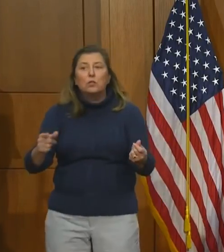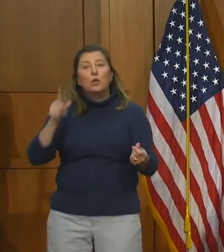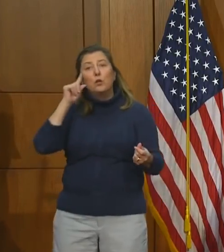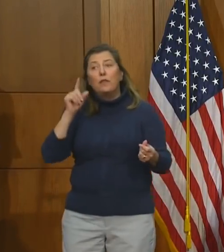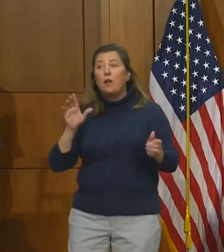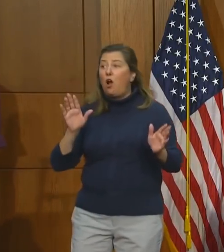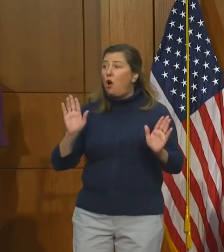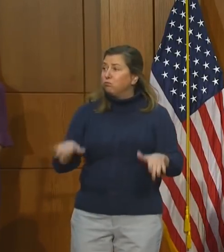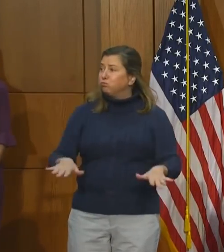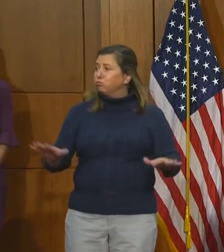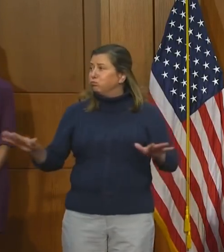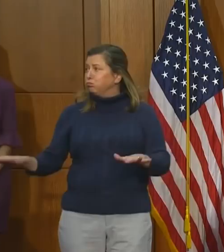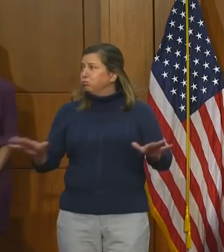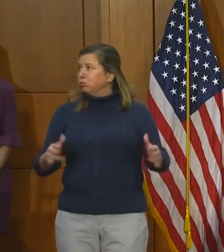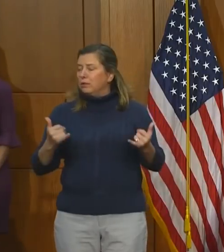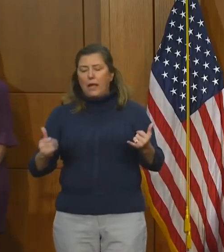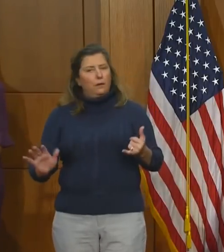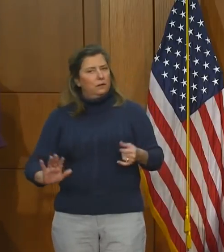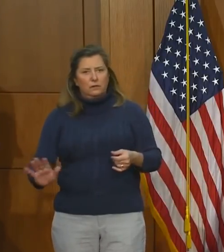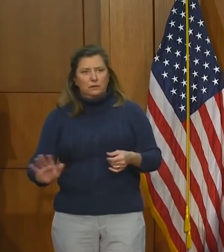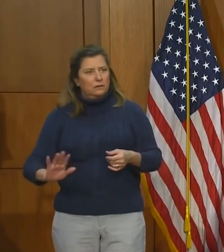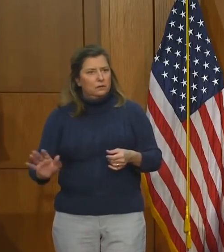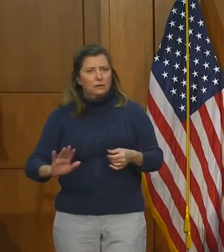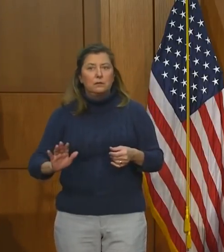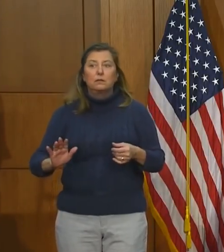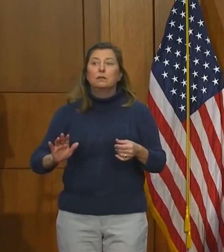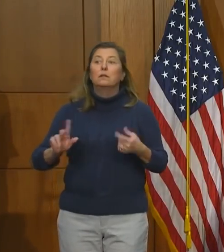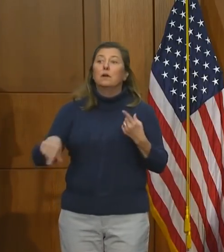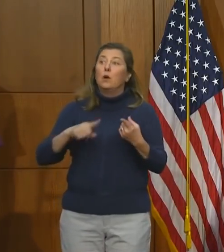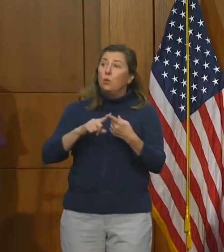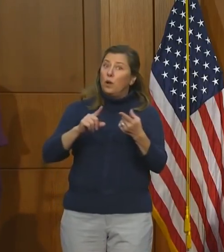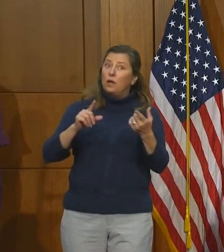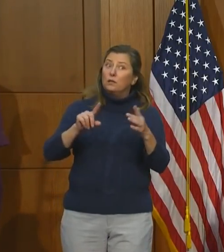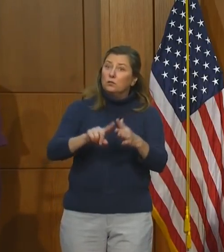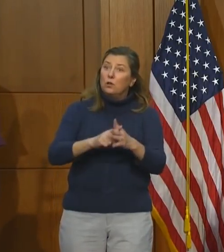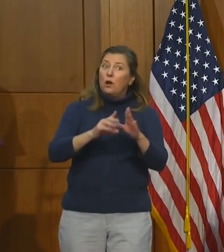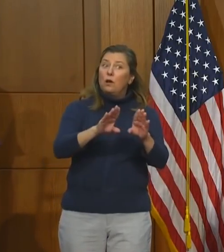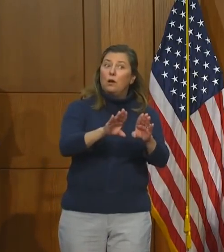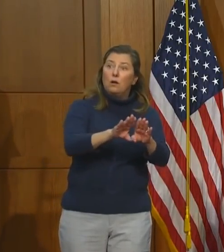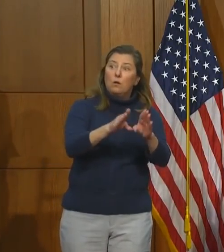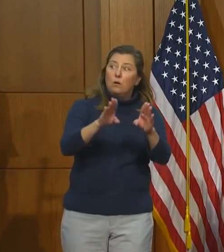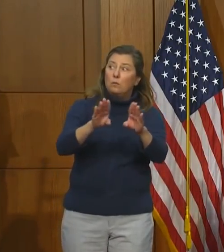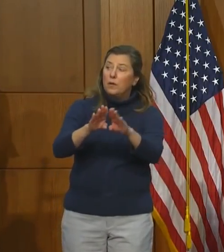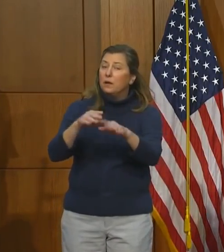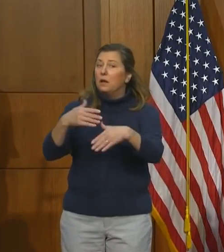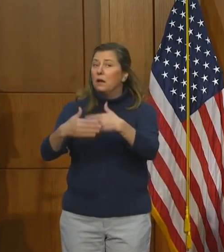SLOWED THE SPREAD BUT THEY HAVE NOT CURED THE DISEASE I DON'T WANT PEOPLE TO LET THEIR GUARD